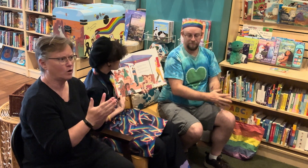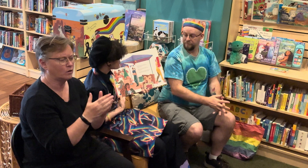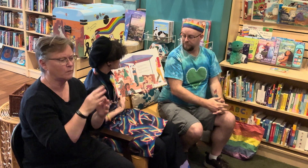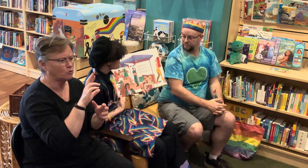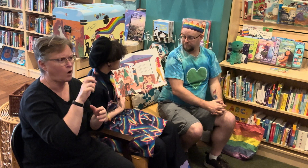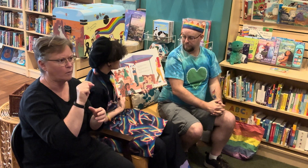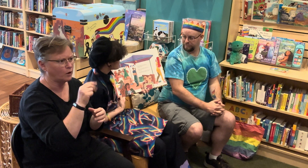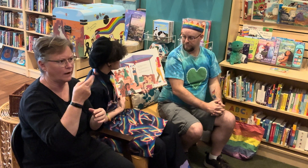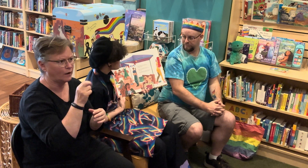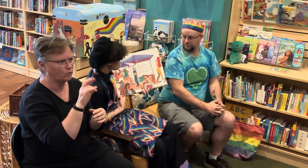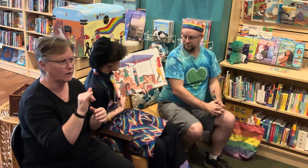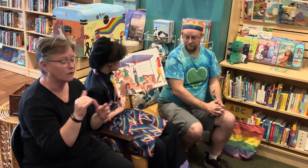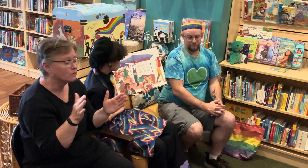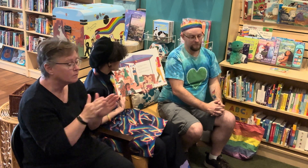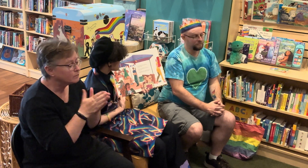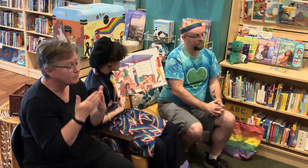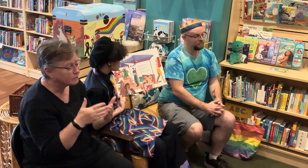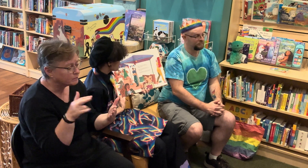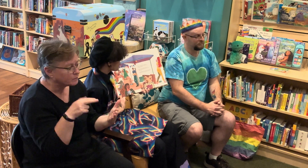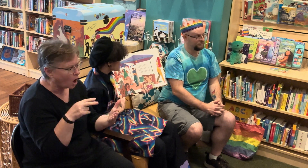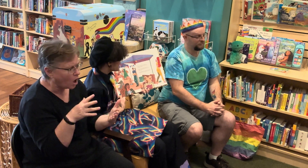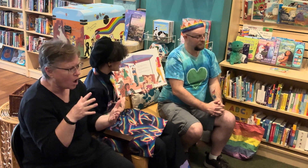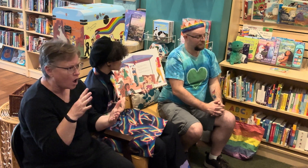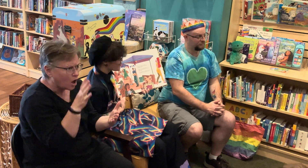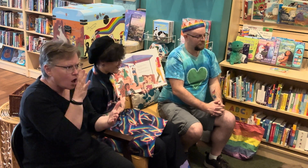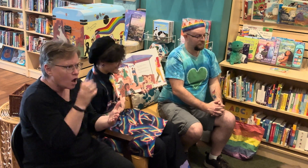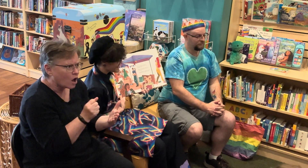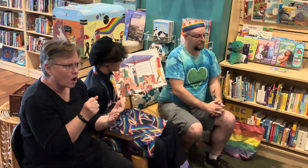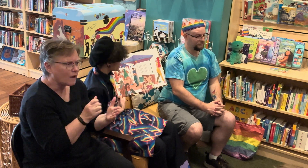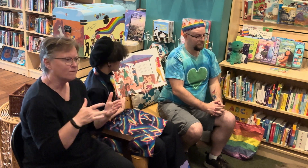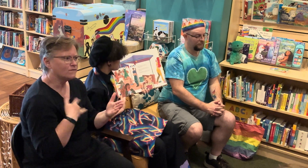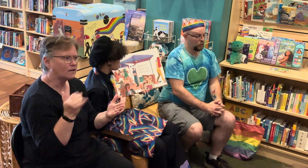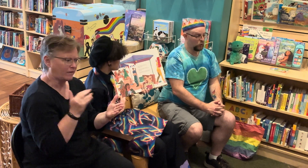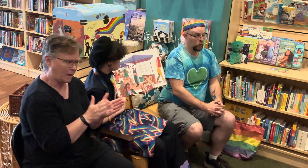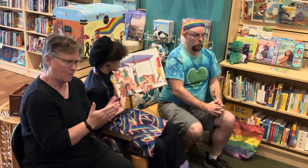After a few sentences, he felt as if the book was speaking directly to him, like